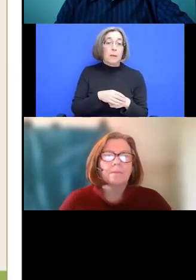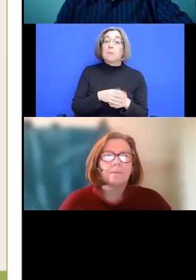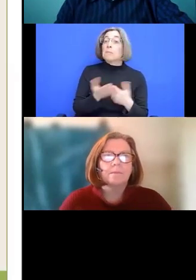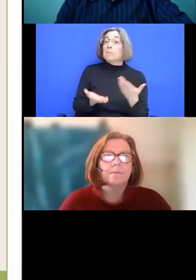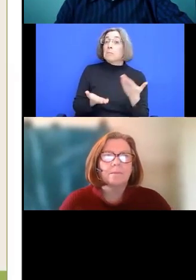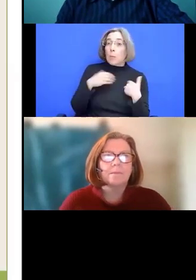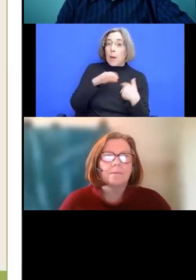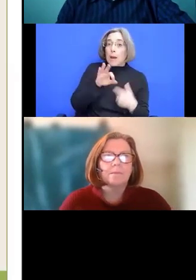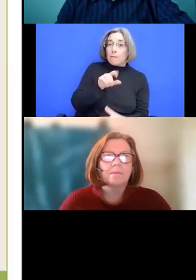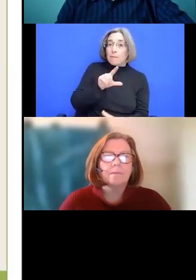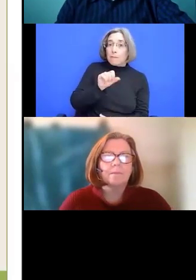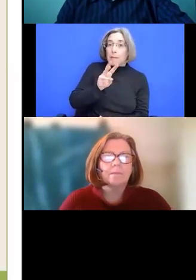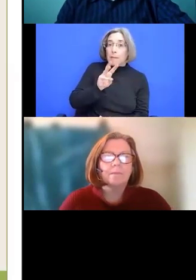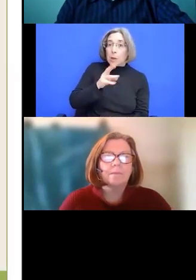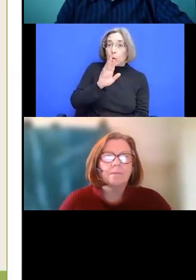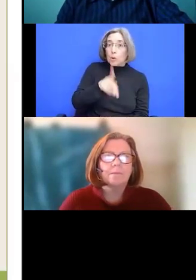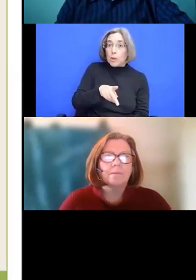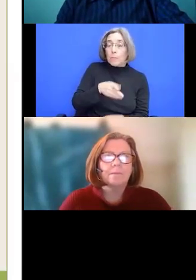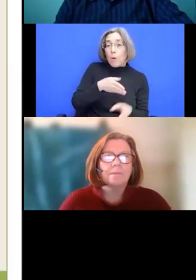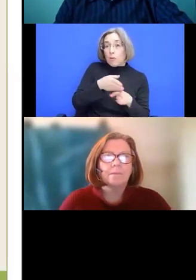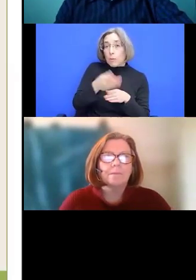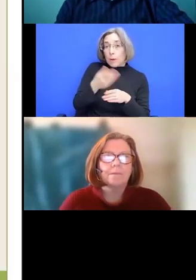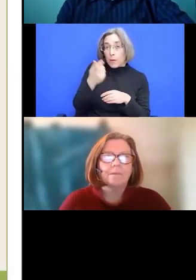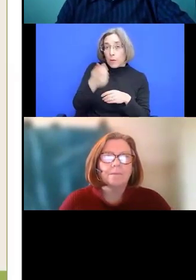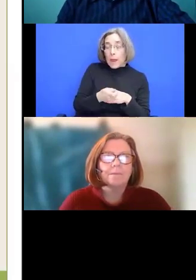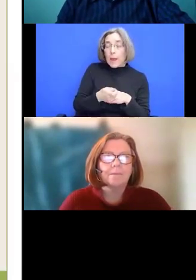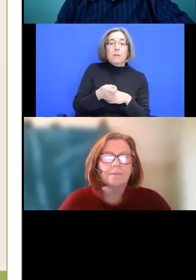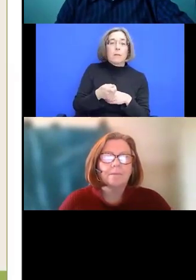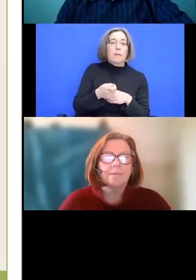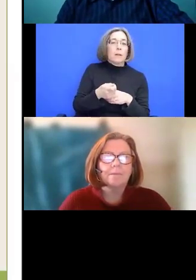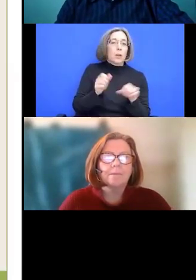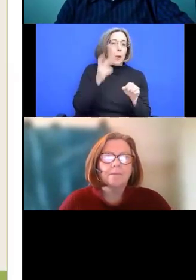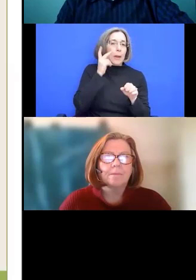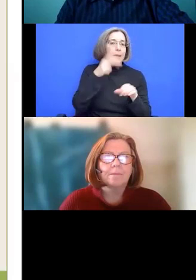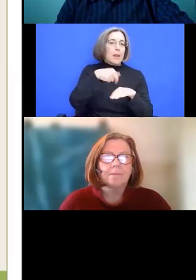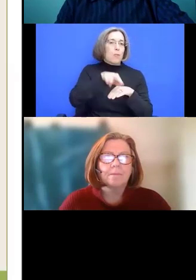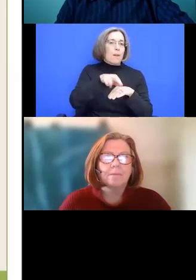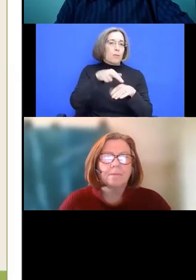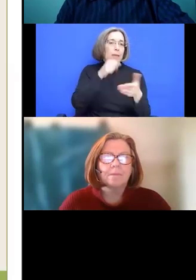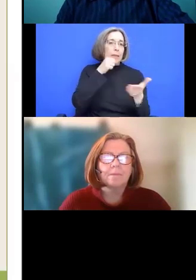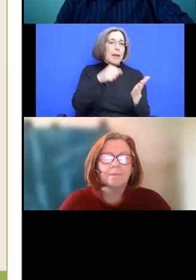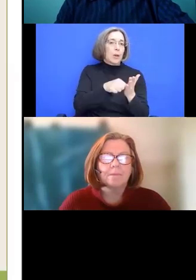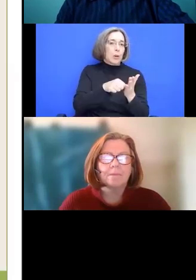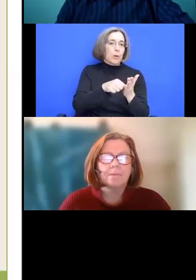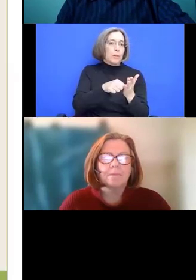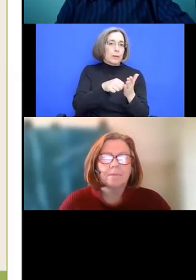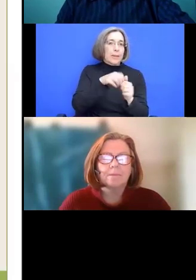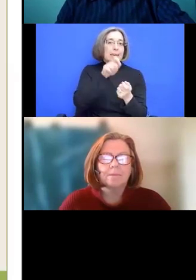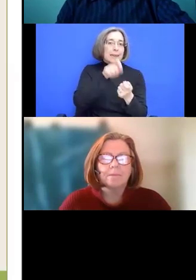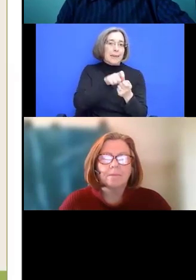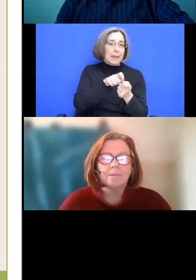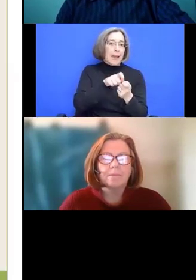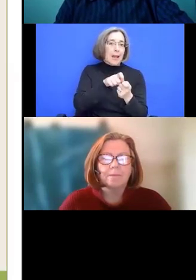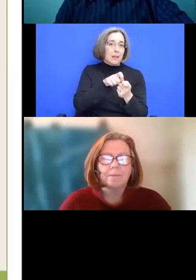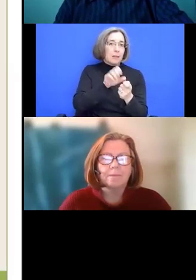then your reference letters will be available through the detailed status information screen and if you're very, very lucky,